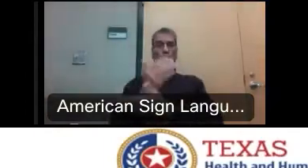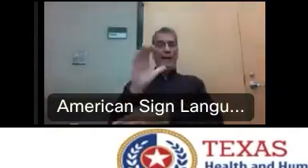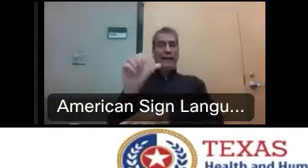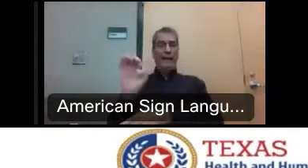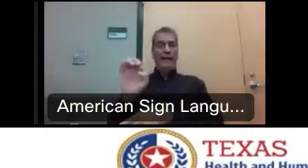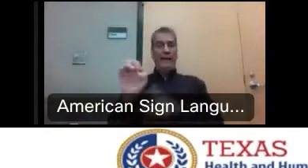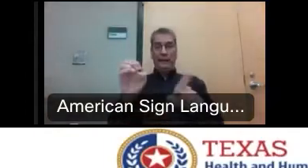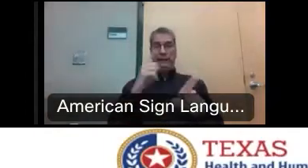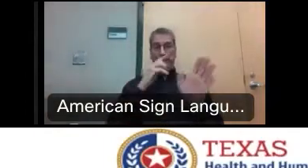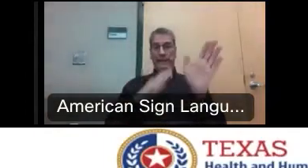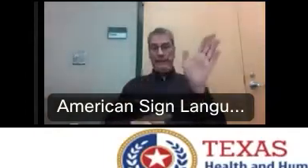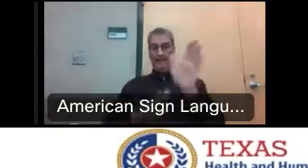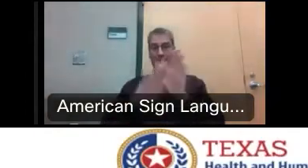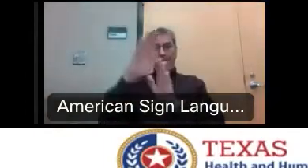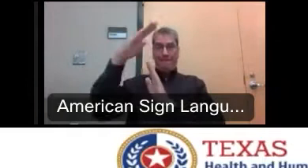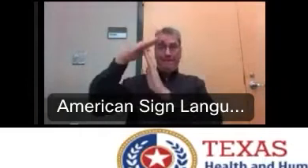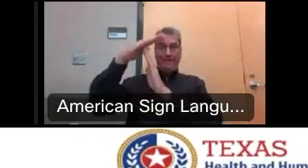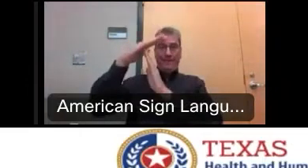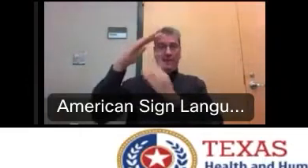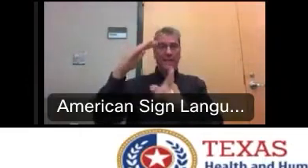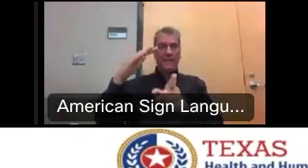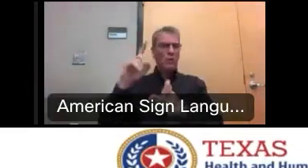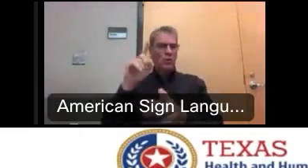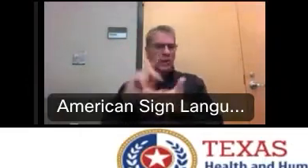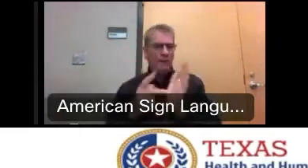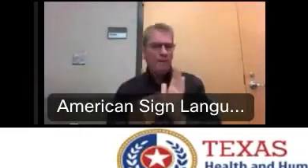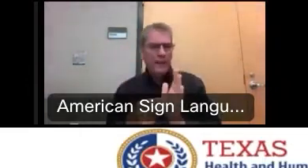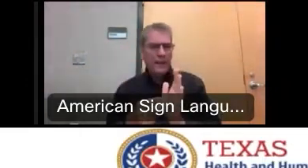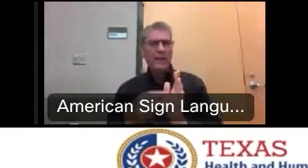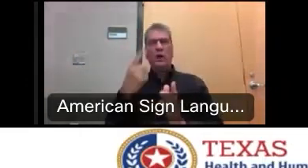the peaks and what does it tell you? Well, for 1 thing, when you, they're looking